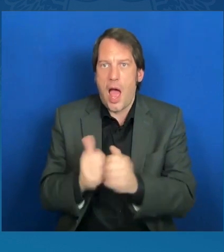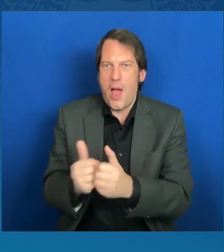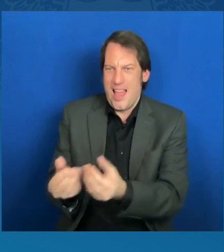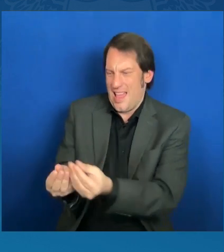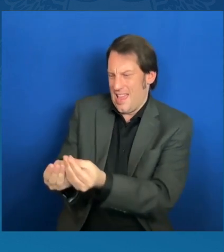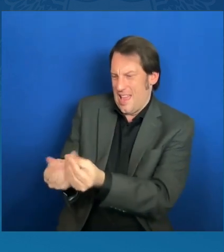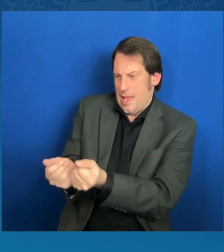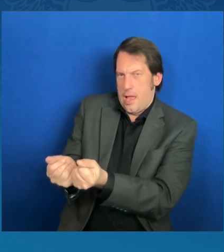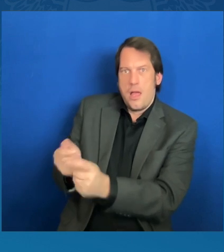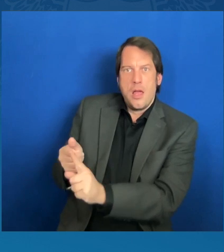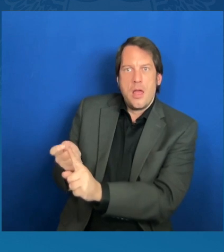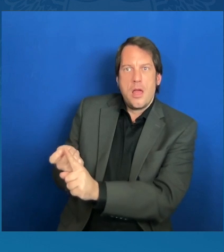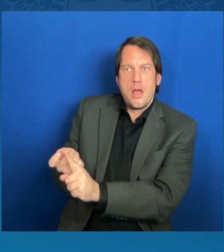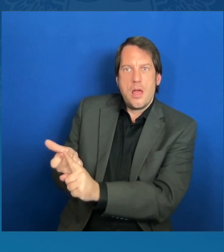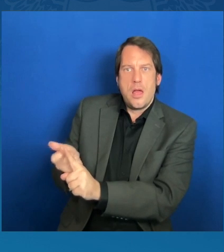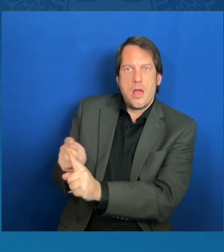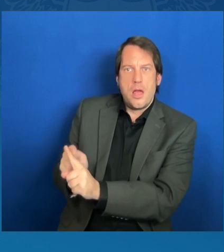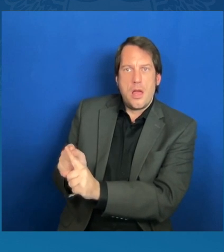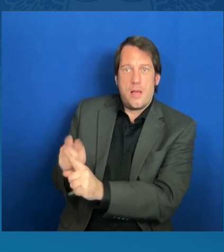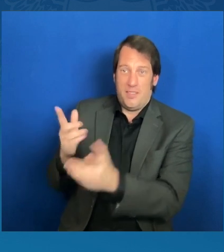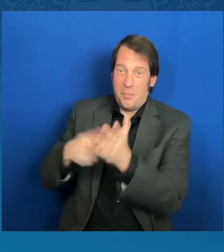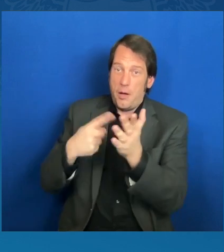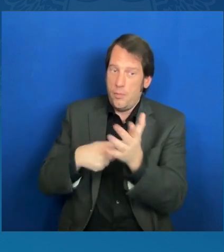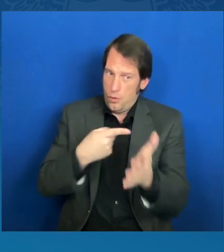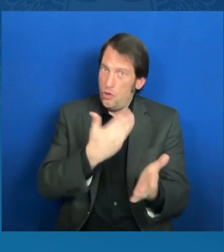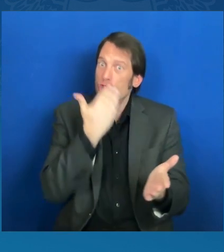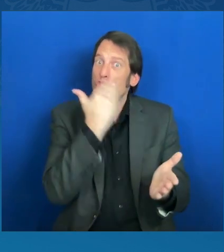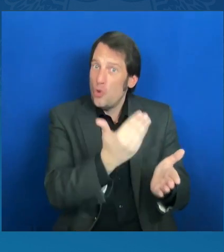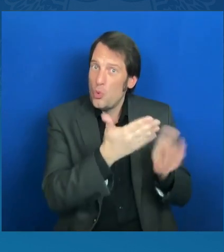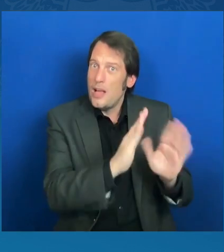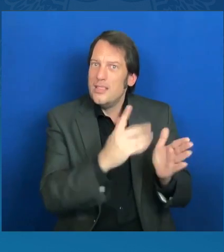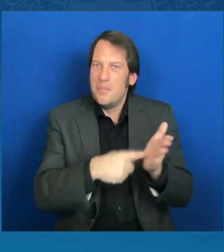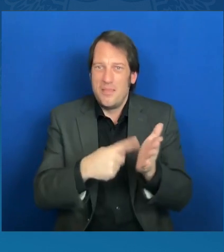And that, again, is the point of emphasizing, in this work, the mental health component,